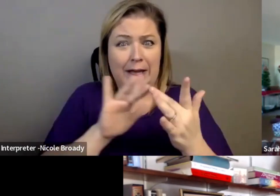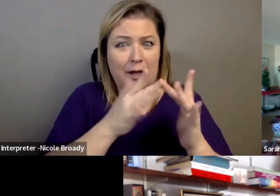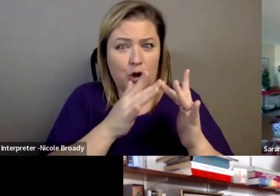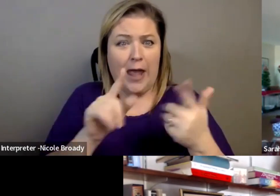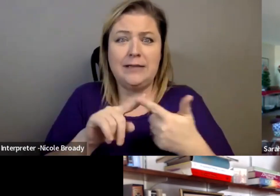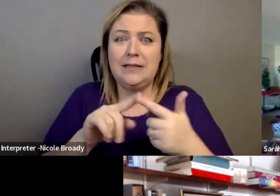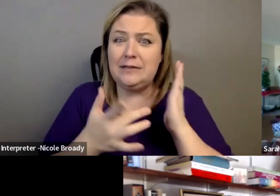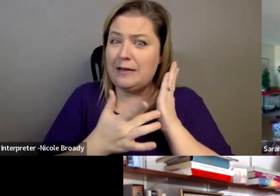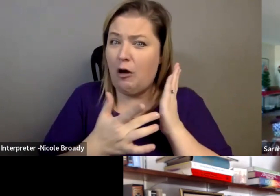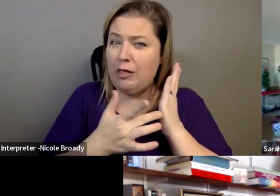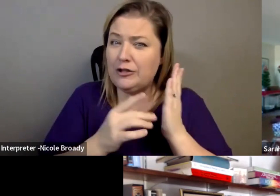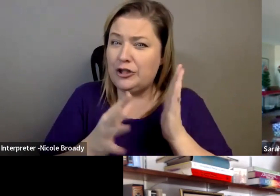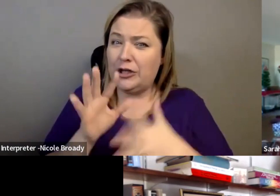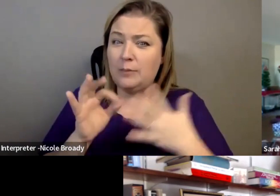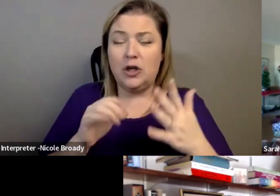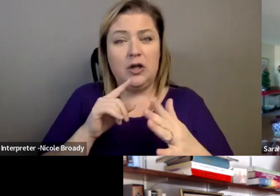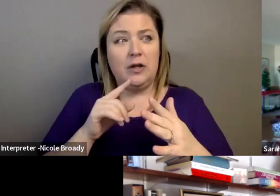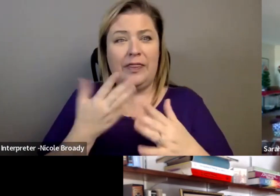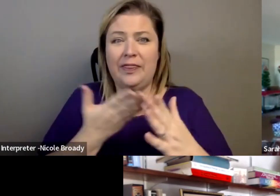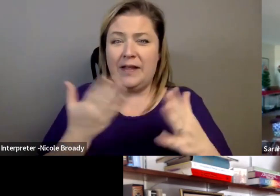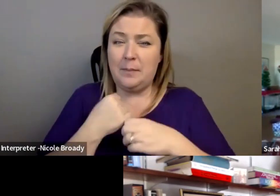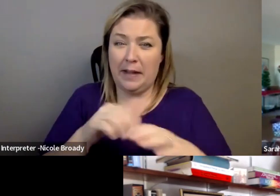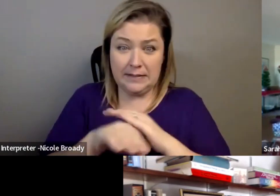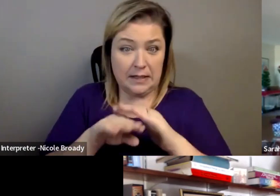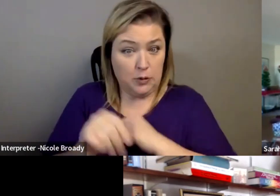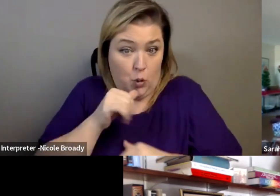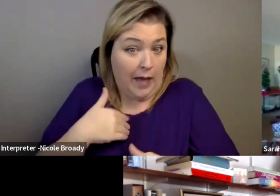technology to accessible technology, that they are able